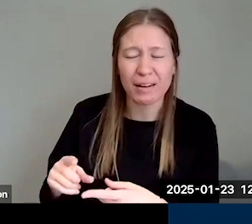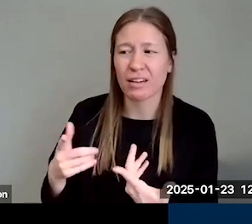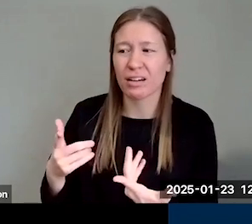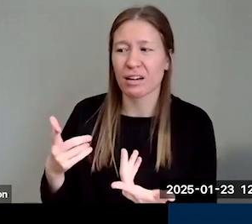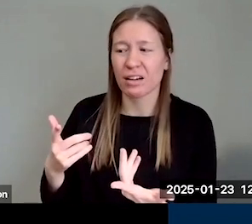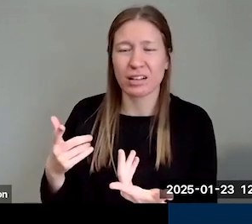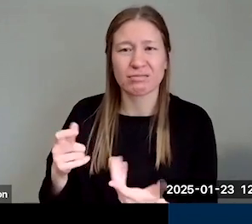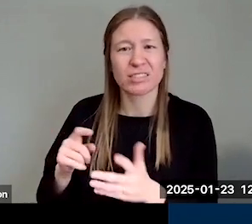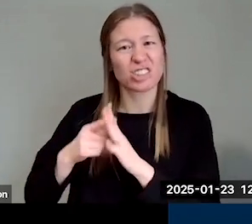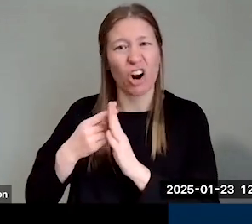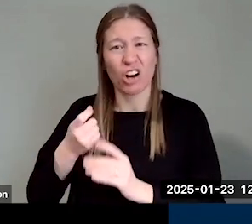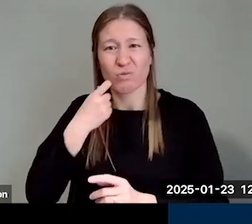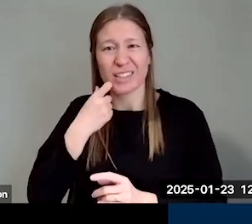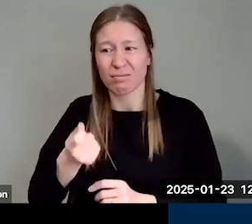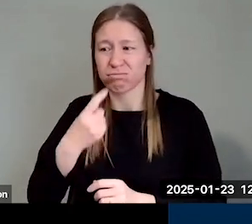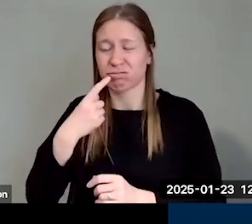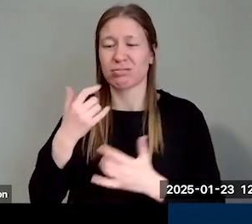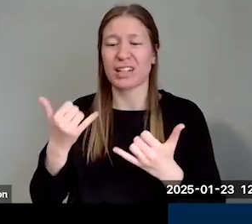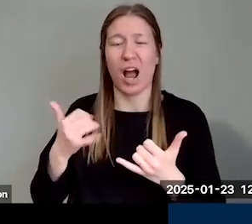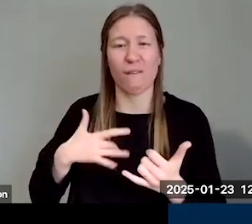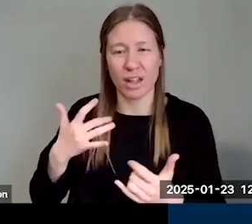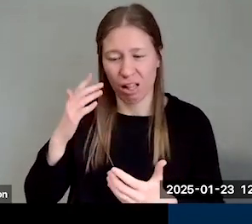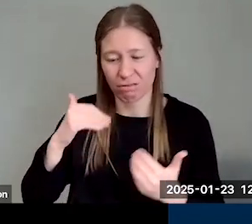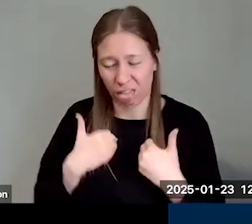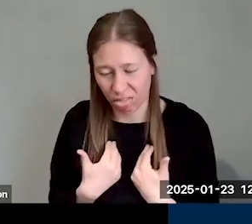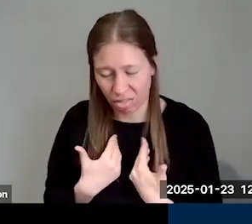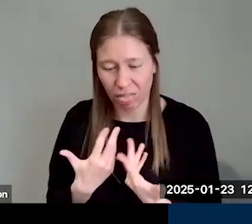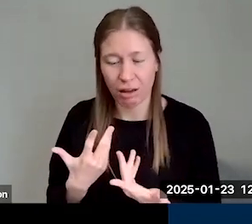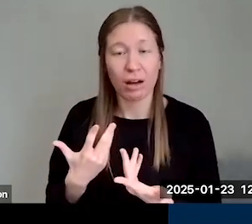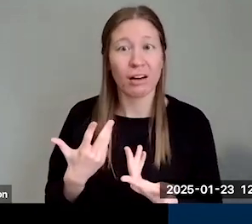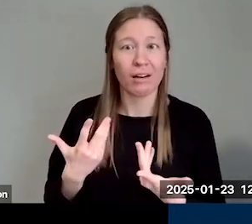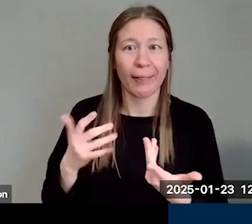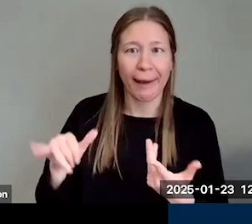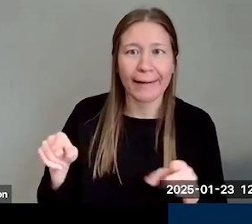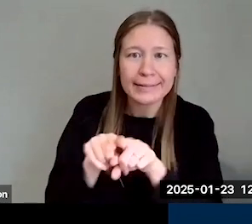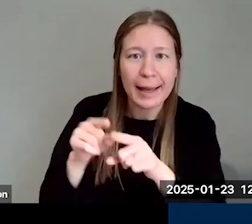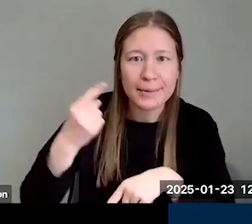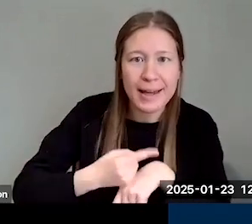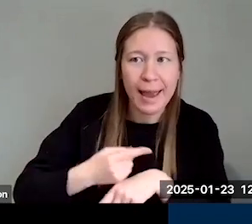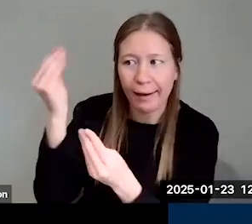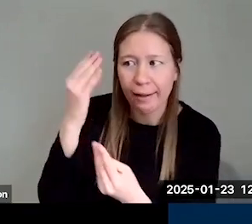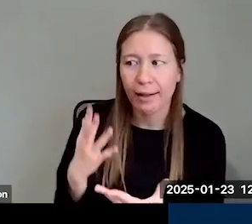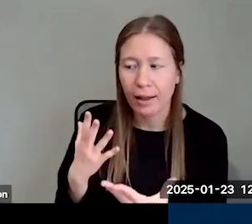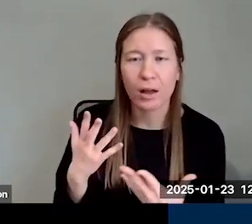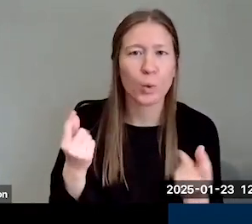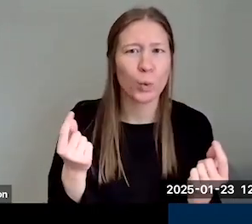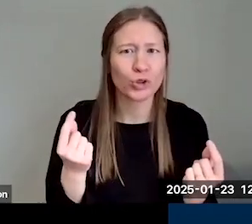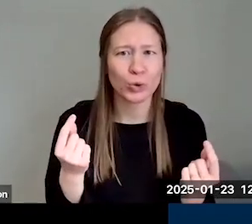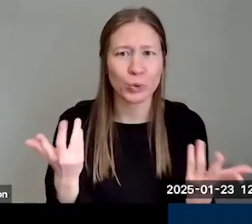So that is a very good hypothetical. In that situation, the easiest thing to do would be